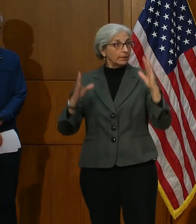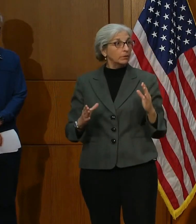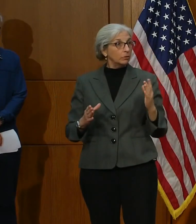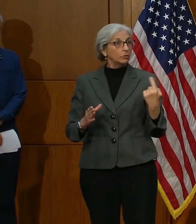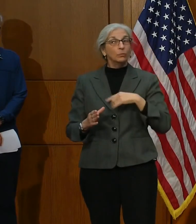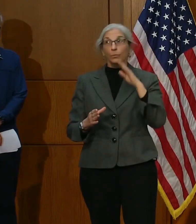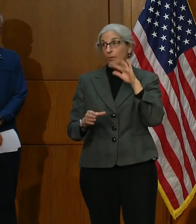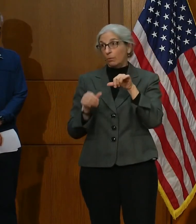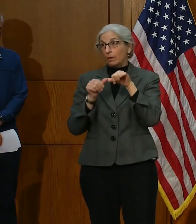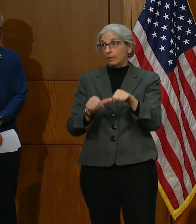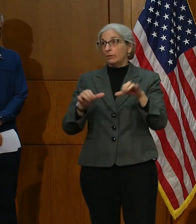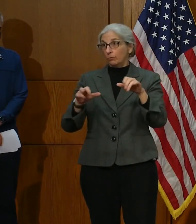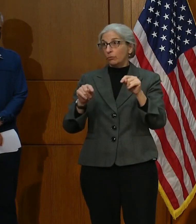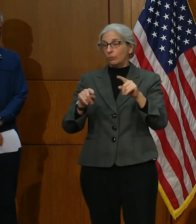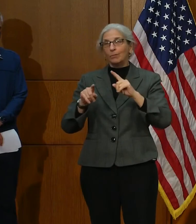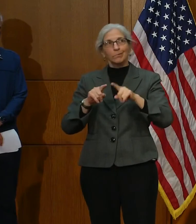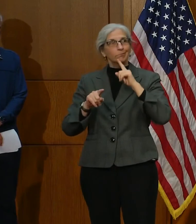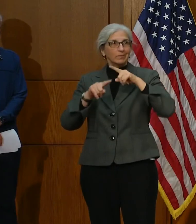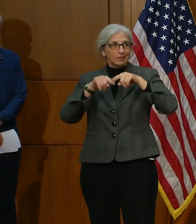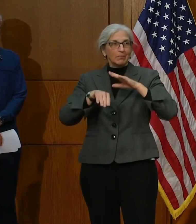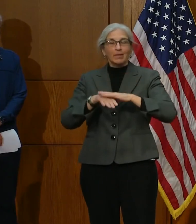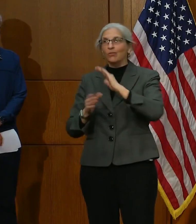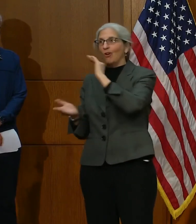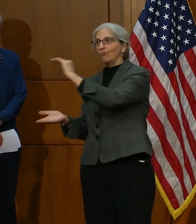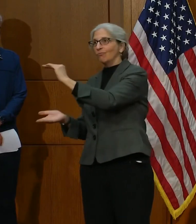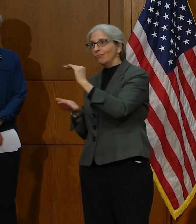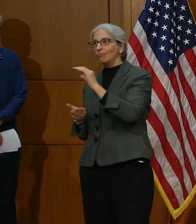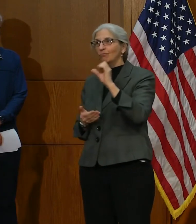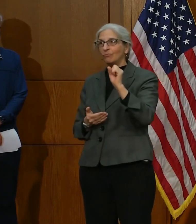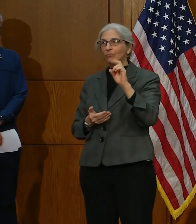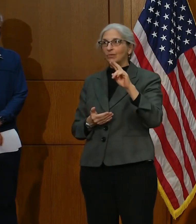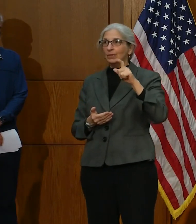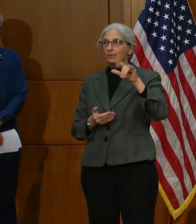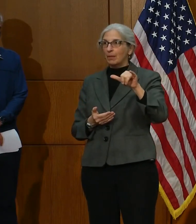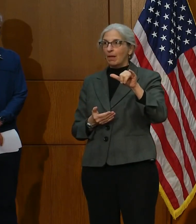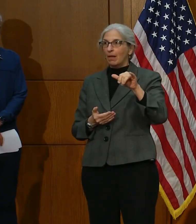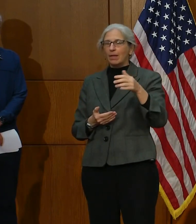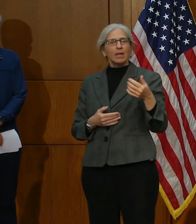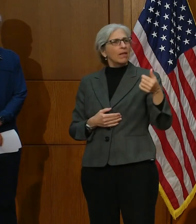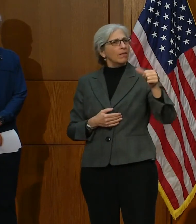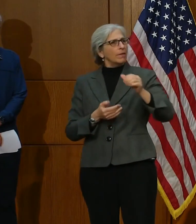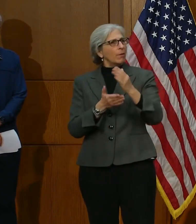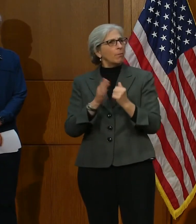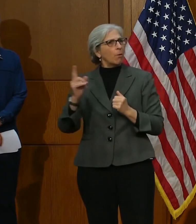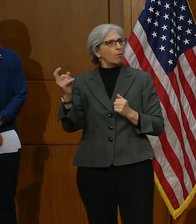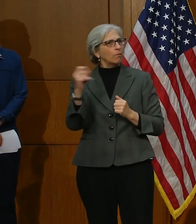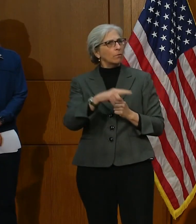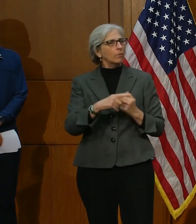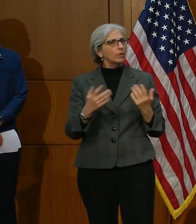ALREADY VACCINATED THE NUMBER OF TEACHERS AND WILL CONTINUE TO DO THAT SUPPLY DEPENDENT IS AS QUICKLY AS WE CAN. THE OTHER